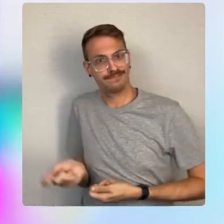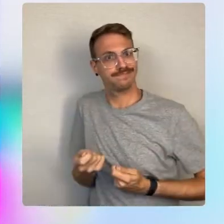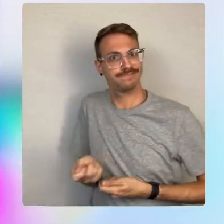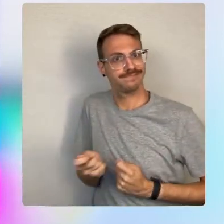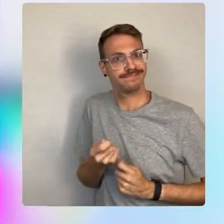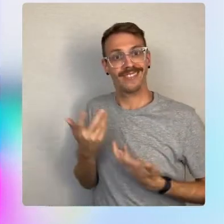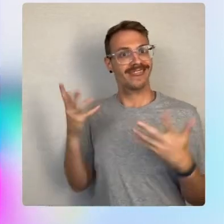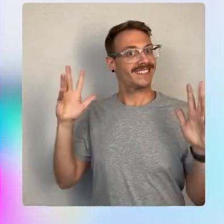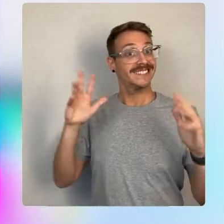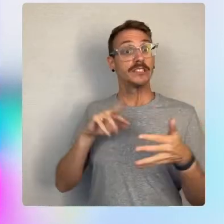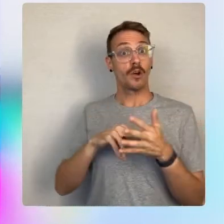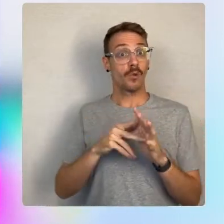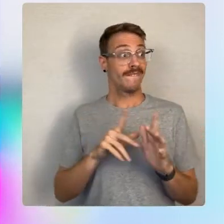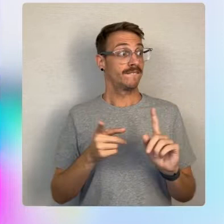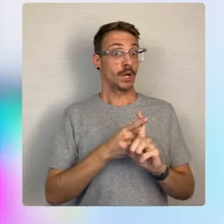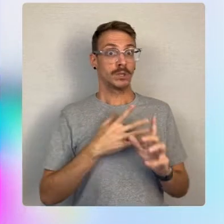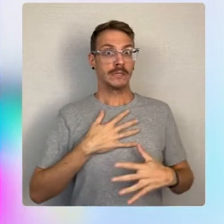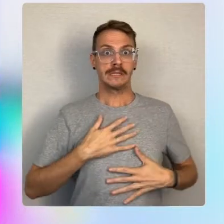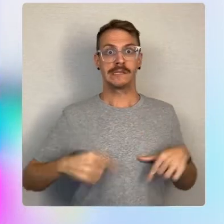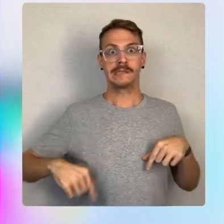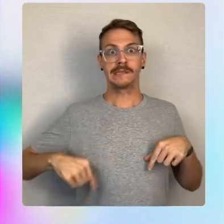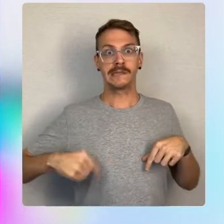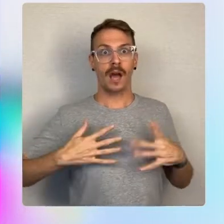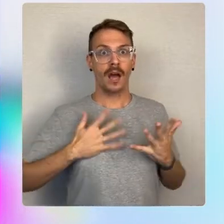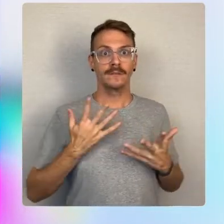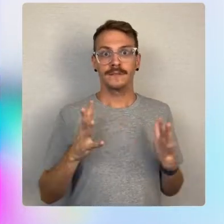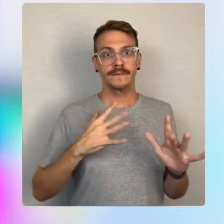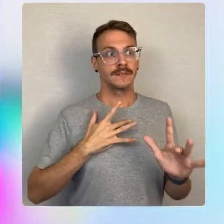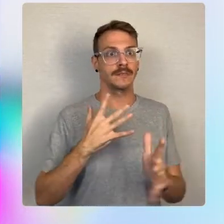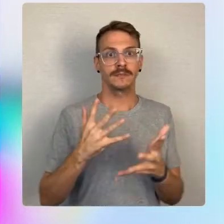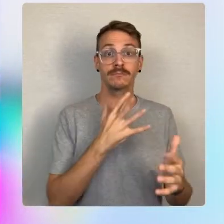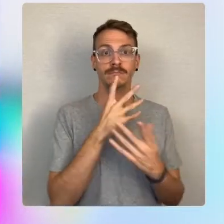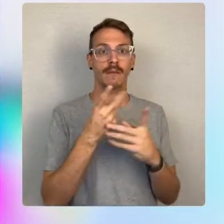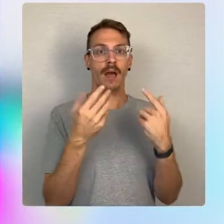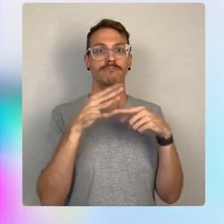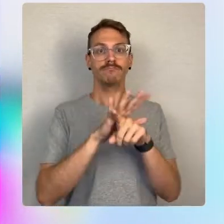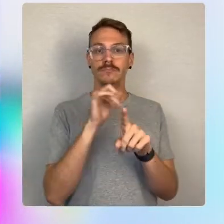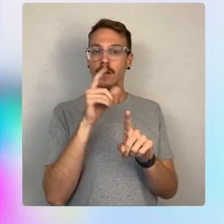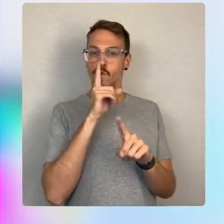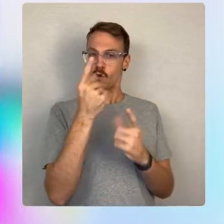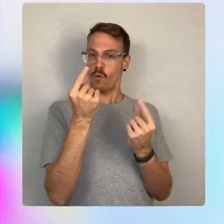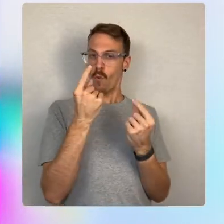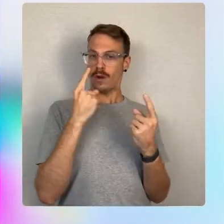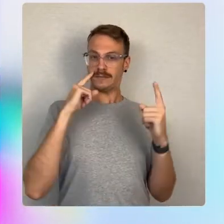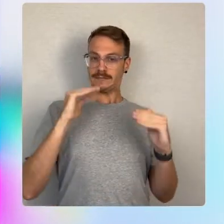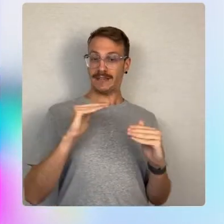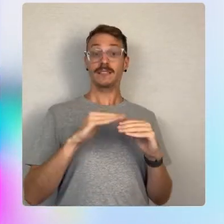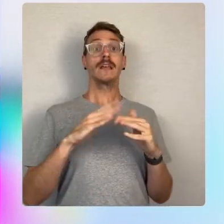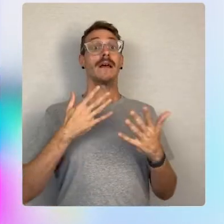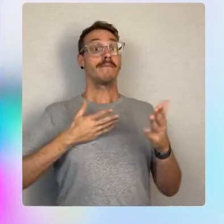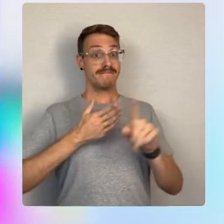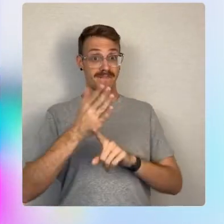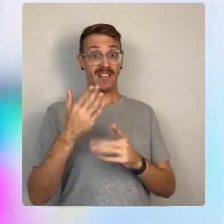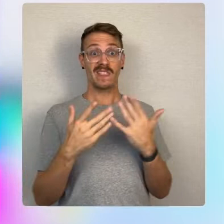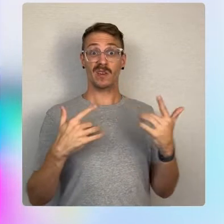So we were a little bit nervous about the integration, and we weren't sure what to expect. The main thing that we were nervous about